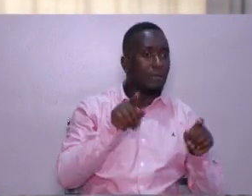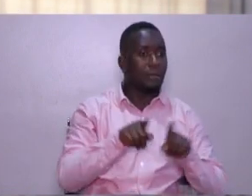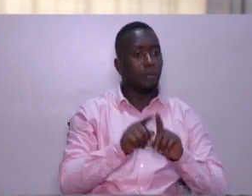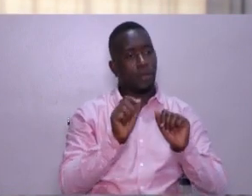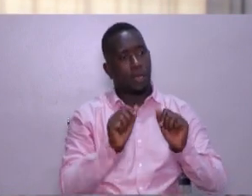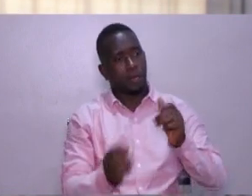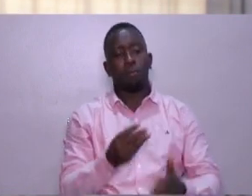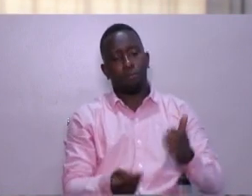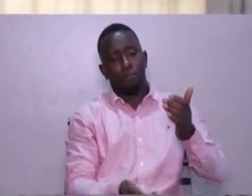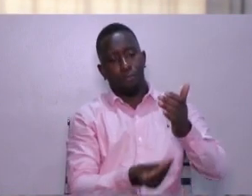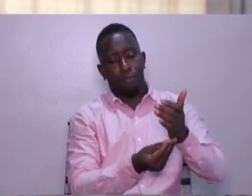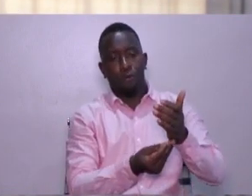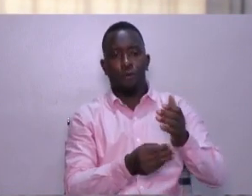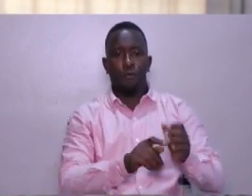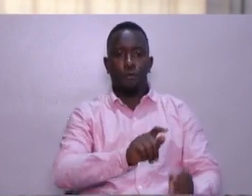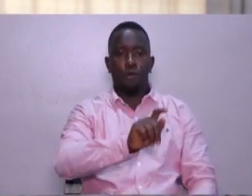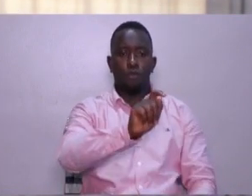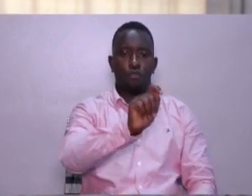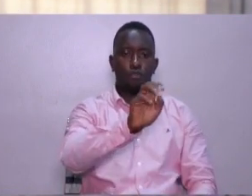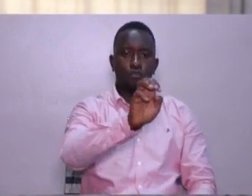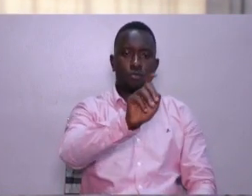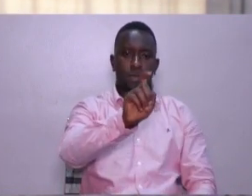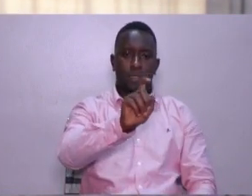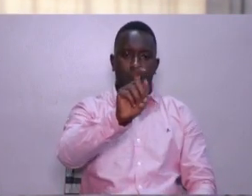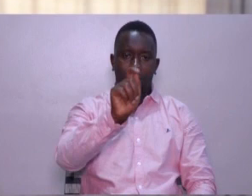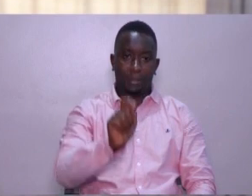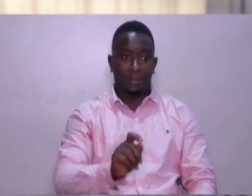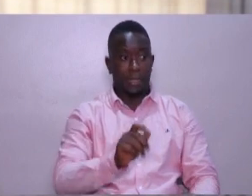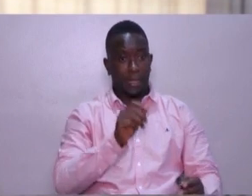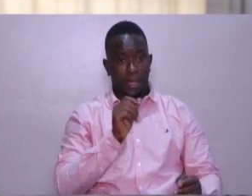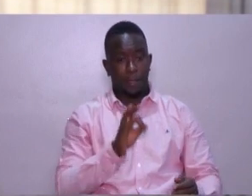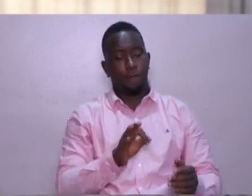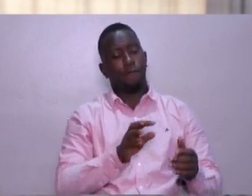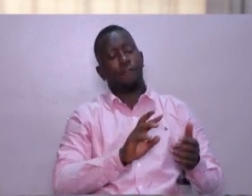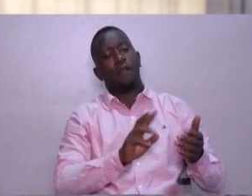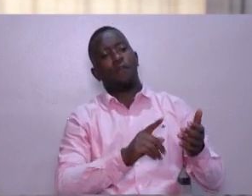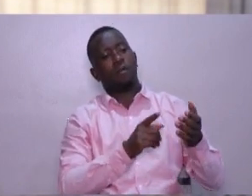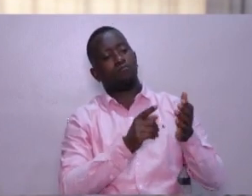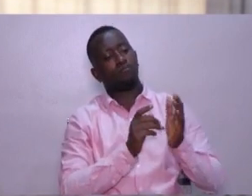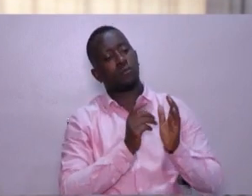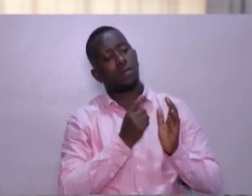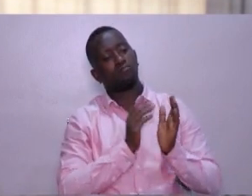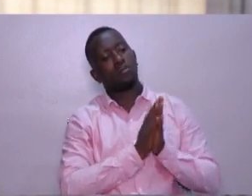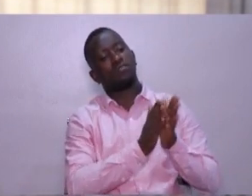so that means if the instruction is for the learner to say click